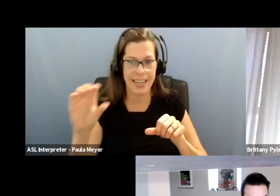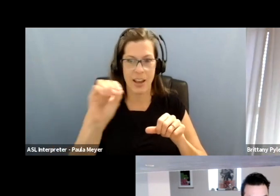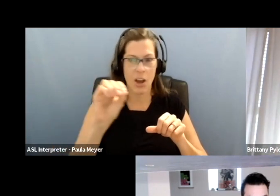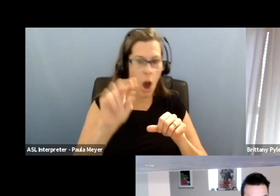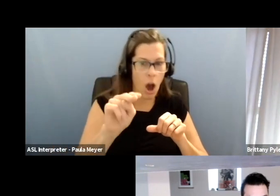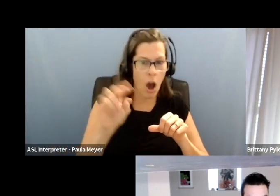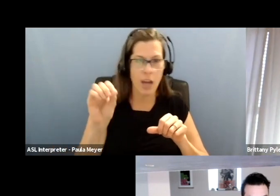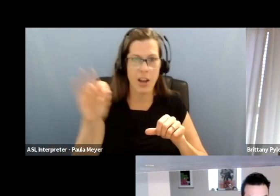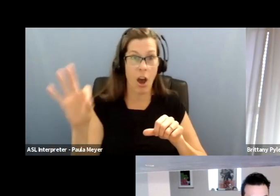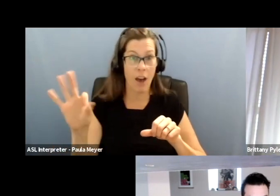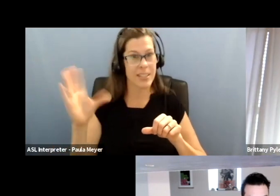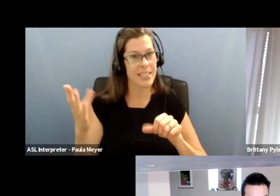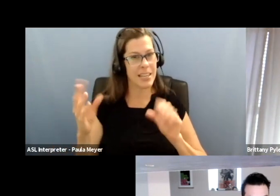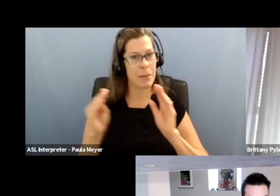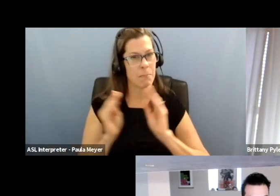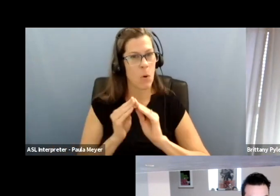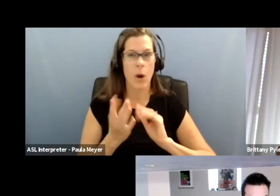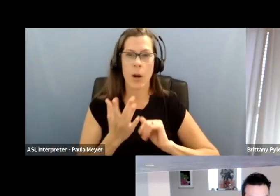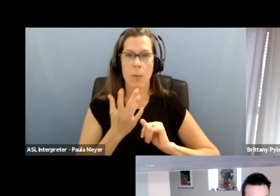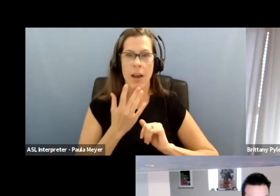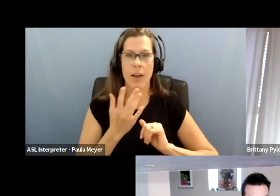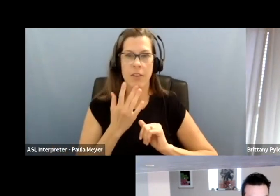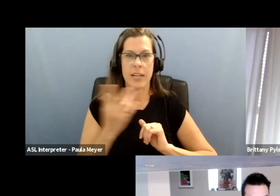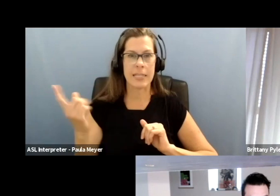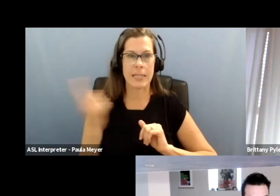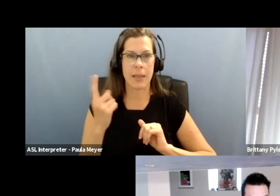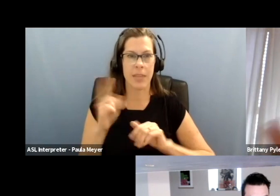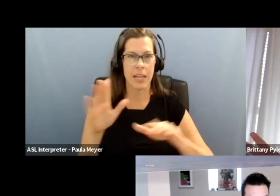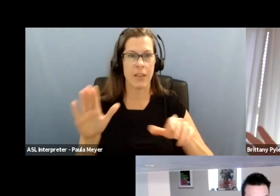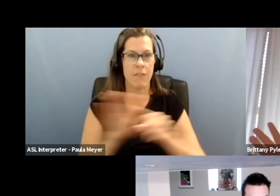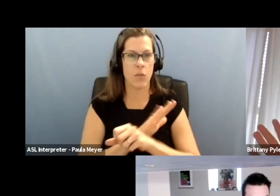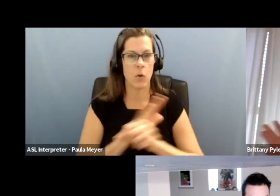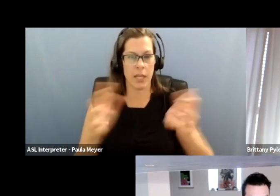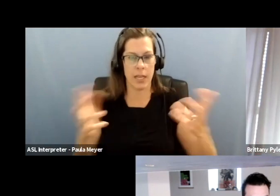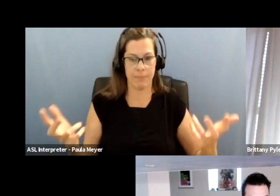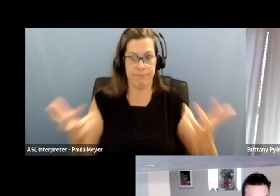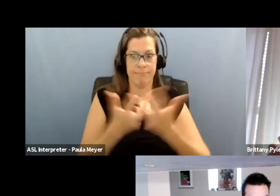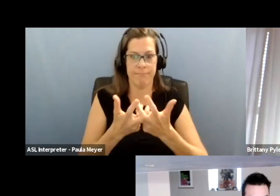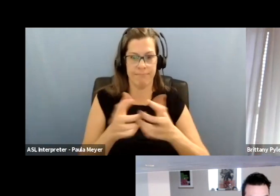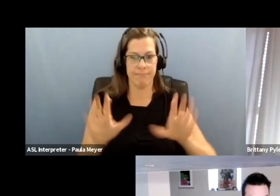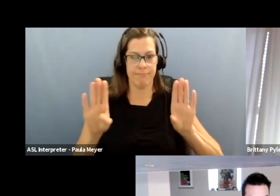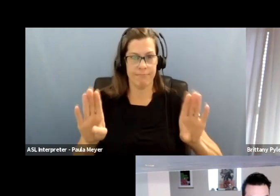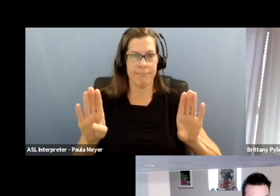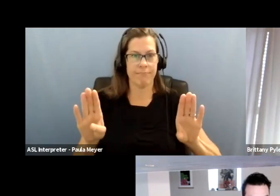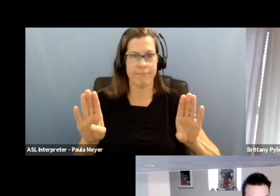of a preference to have something completely synced with a video after the fact, but it comes down to what you have budget for.